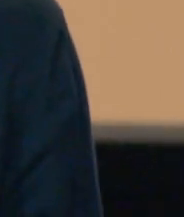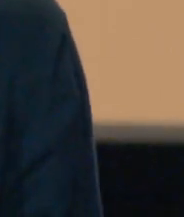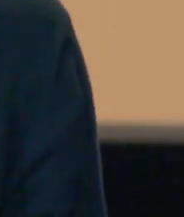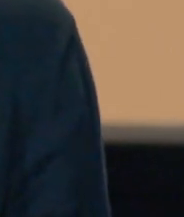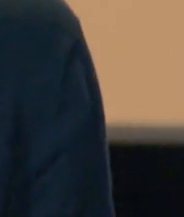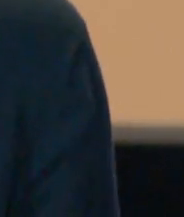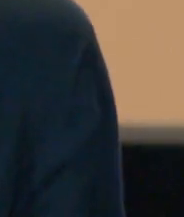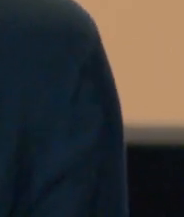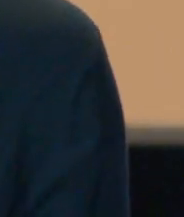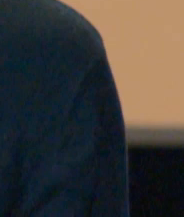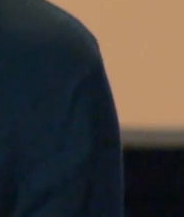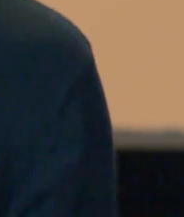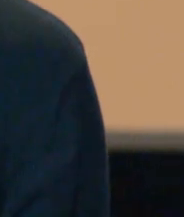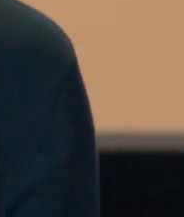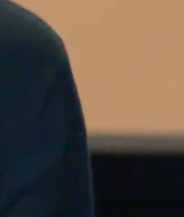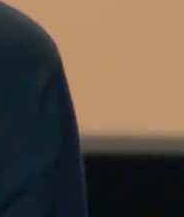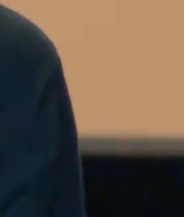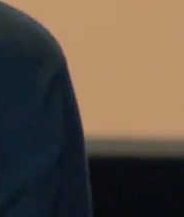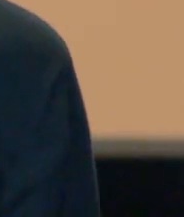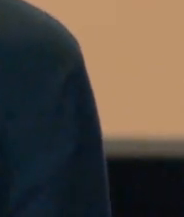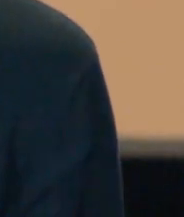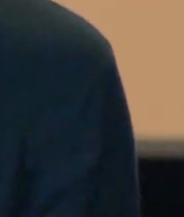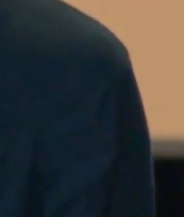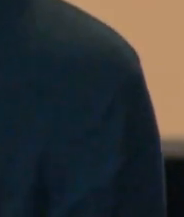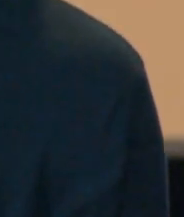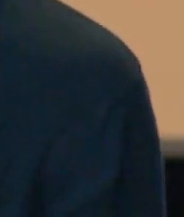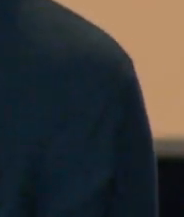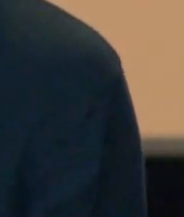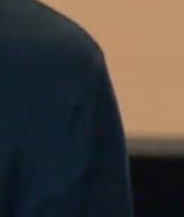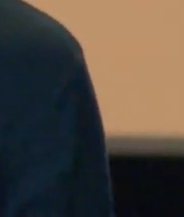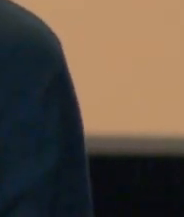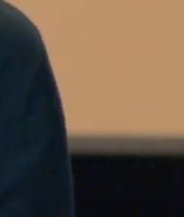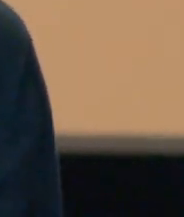I'll find you again.#